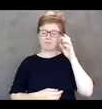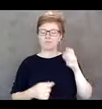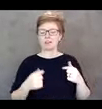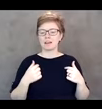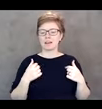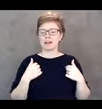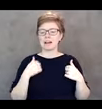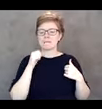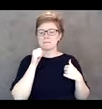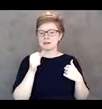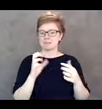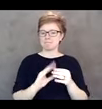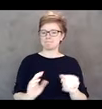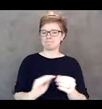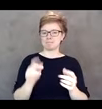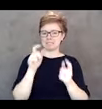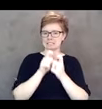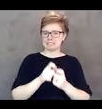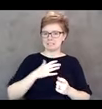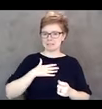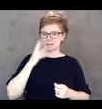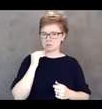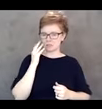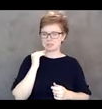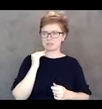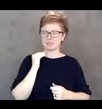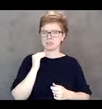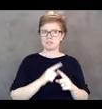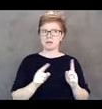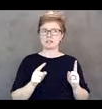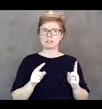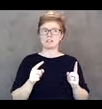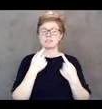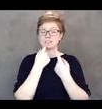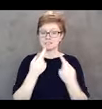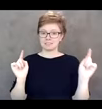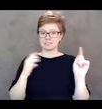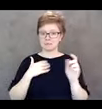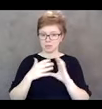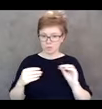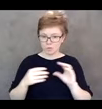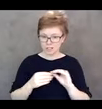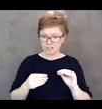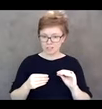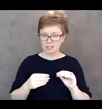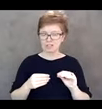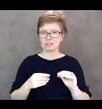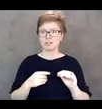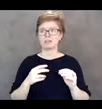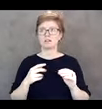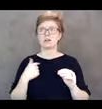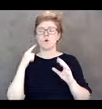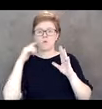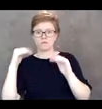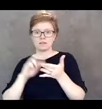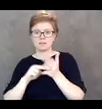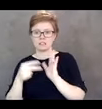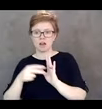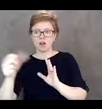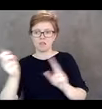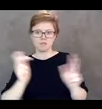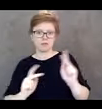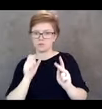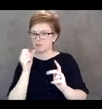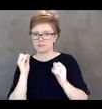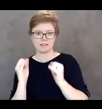but I will say that telling my story I hope will make it so others don't have to tell a similar story or worse,